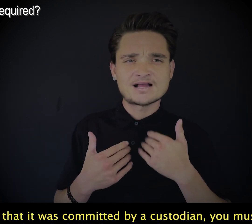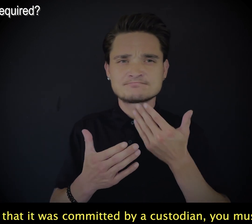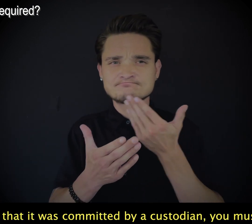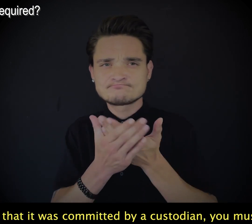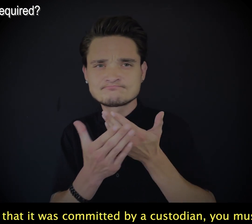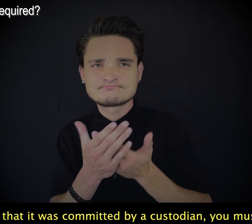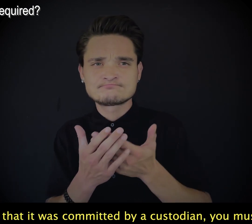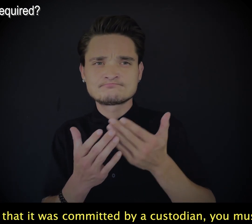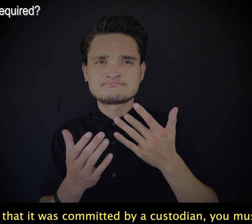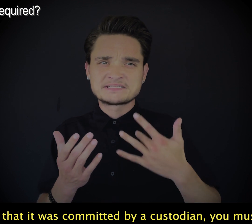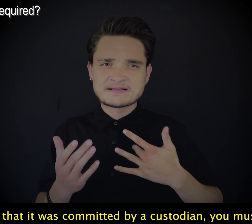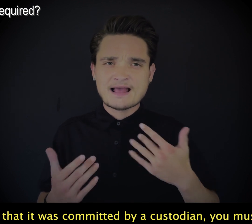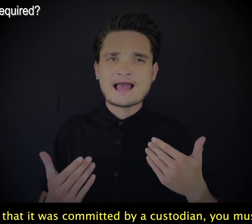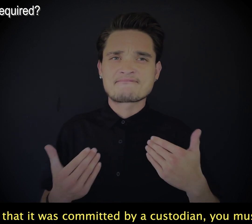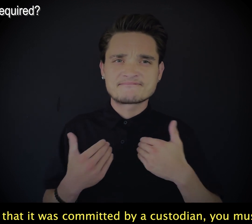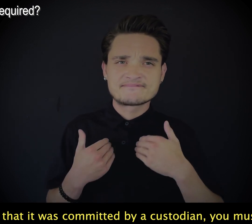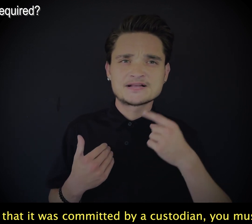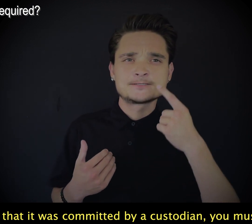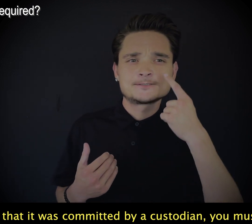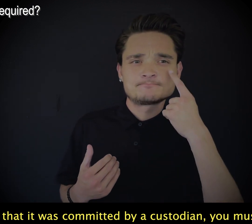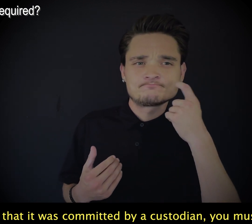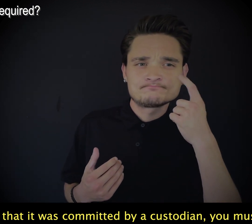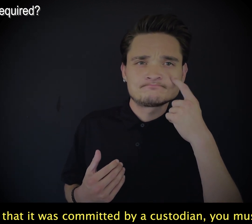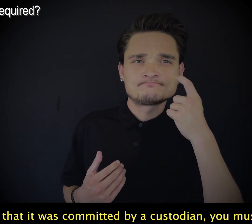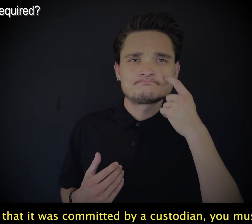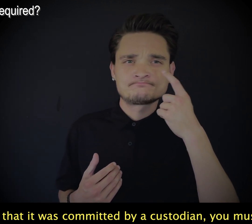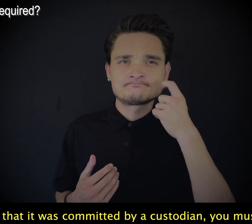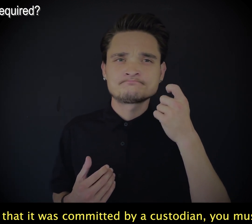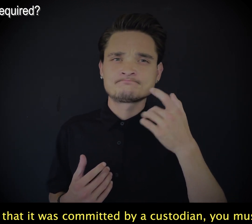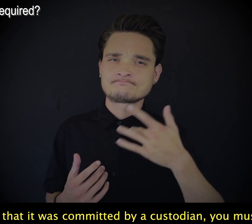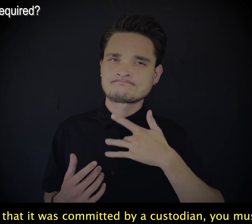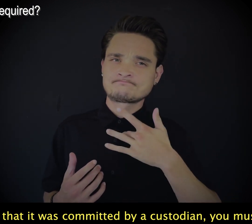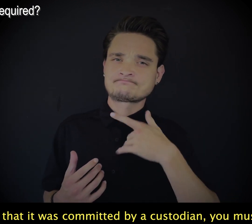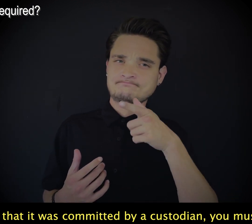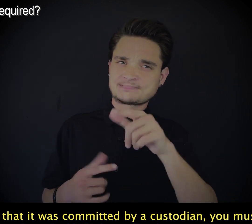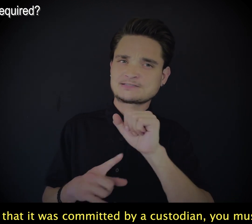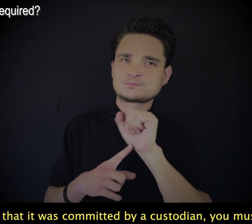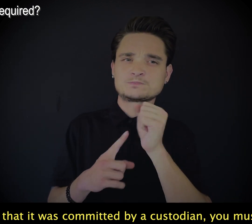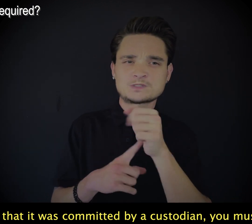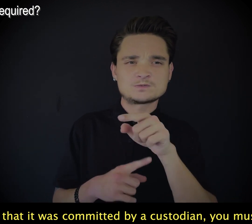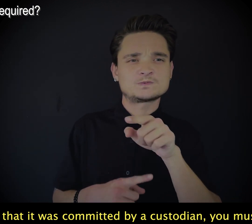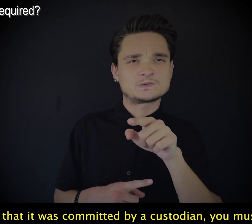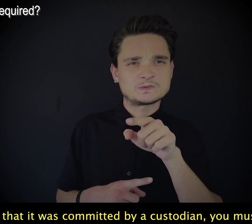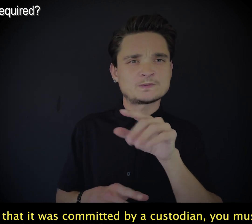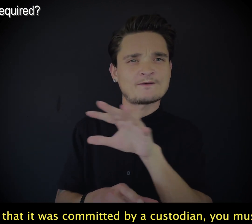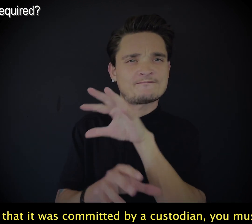and that it was committed by a custodian, you must report it to the VPCR immediately upon discovery.